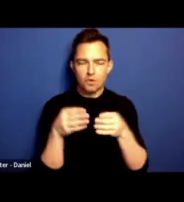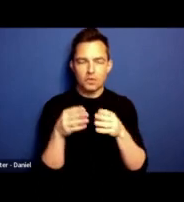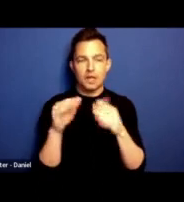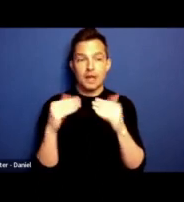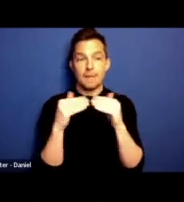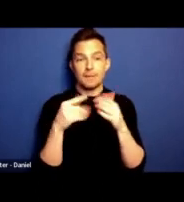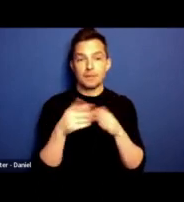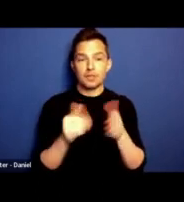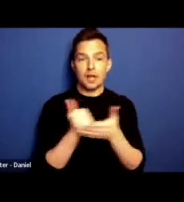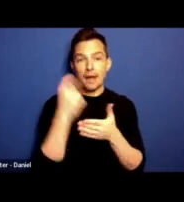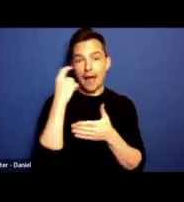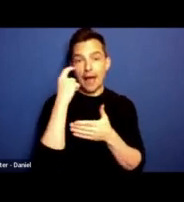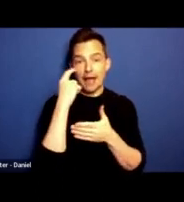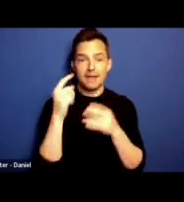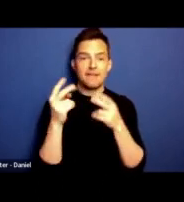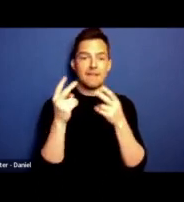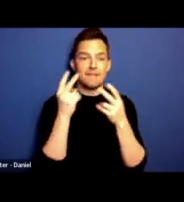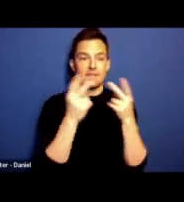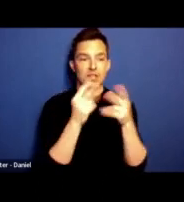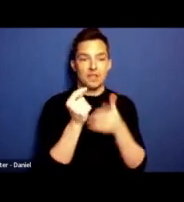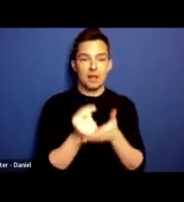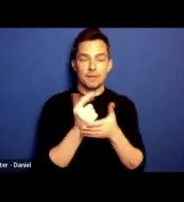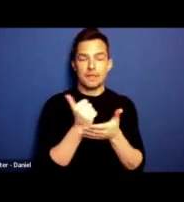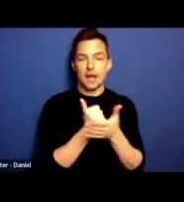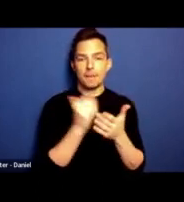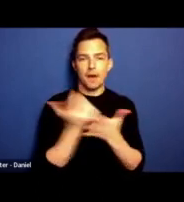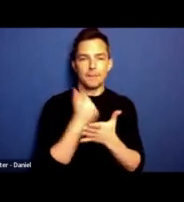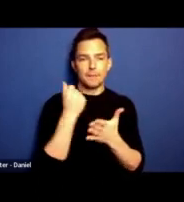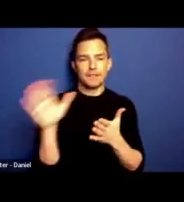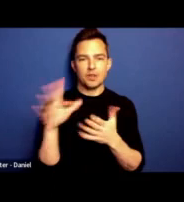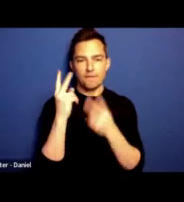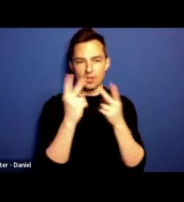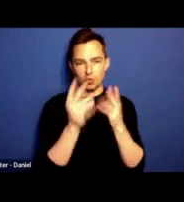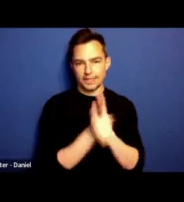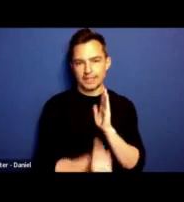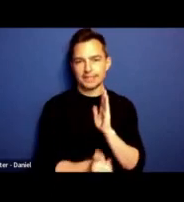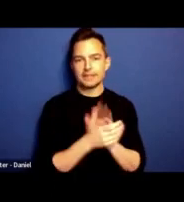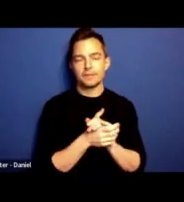therapy to strengthen eye muscles, which can help with optimizing visual skills. Unfortunately, I didn't have